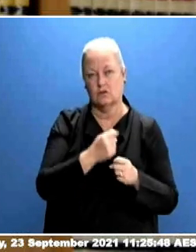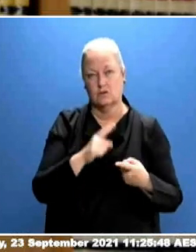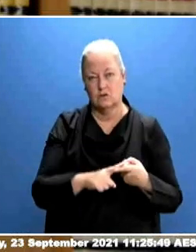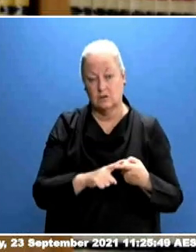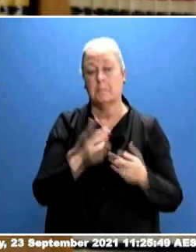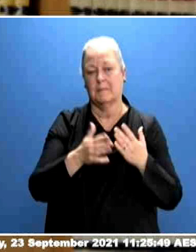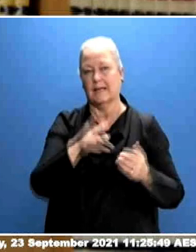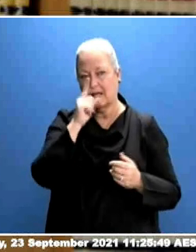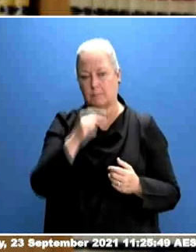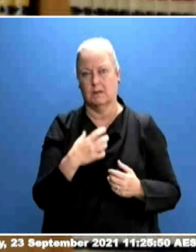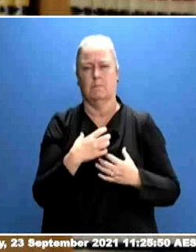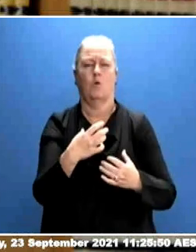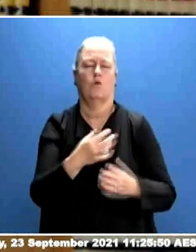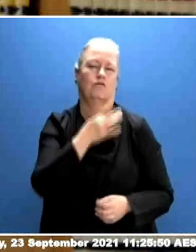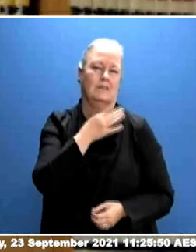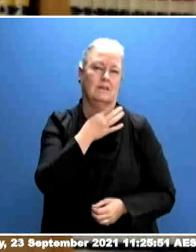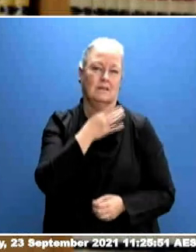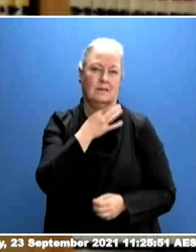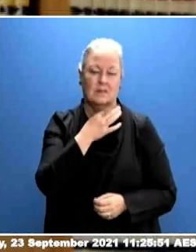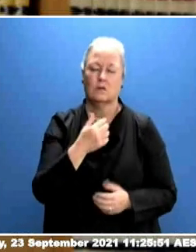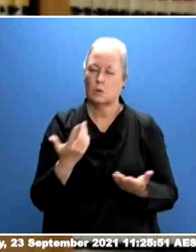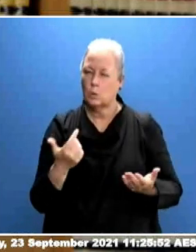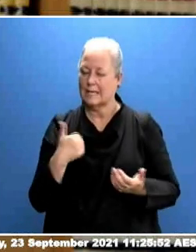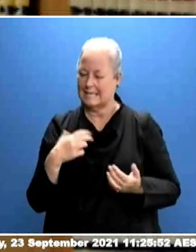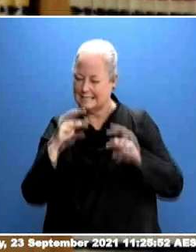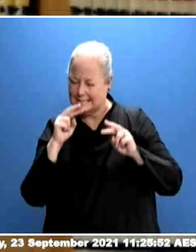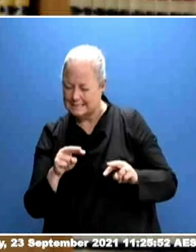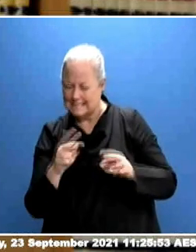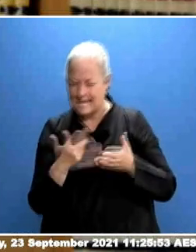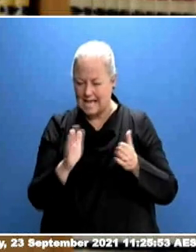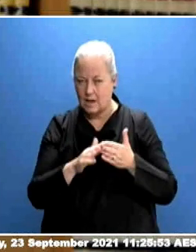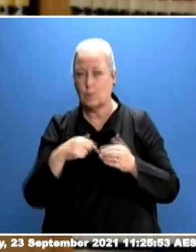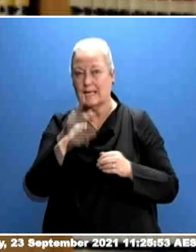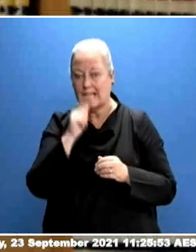and I think we need to do a lot more work into supporting how we can intervene early for those children